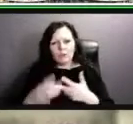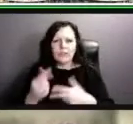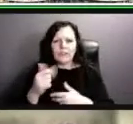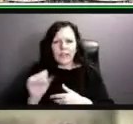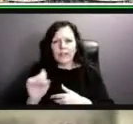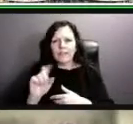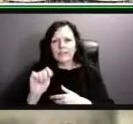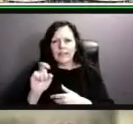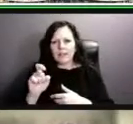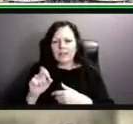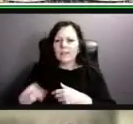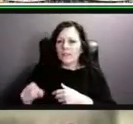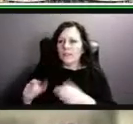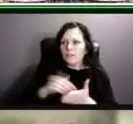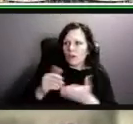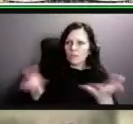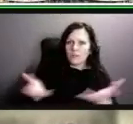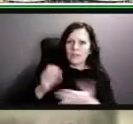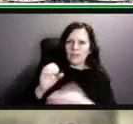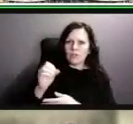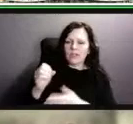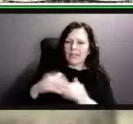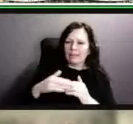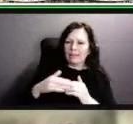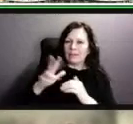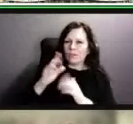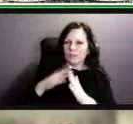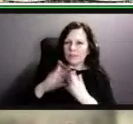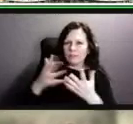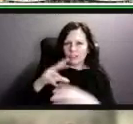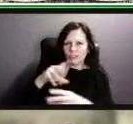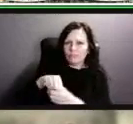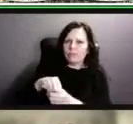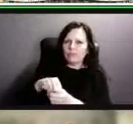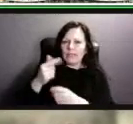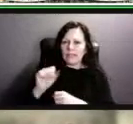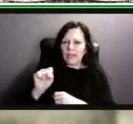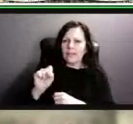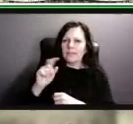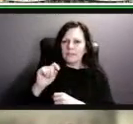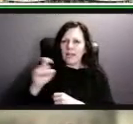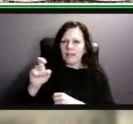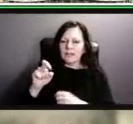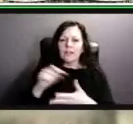JURISDICTIONS OR ARE USING A LOCAL OPTION?